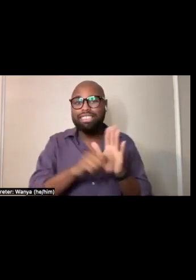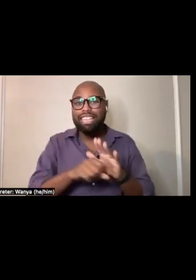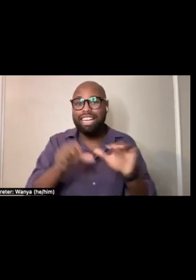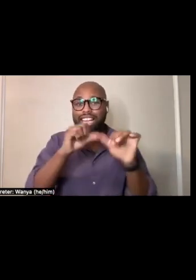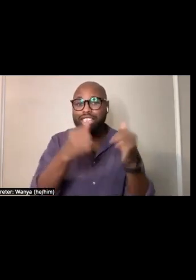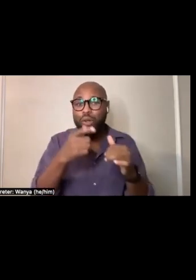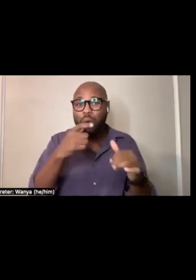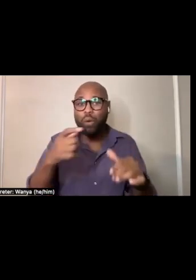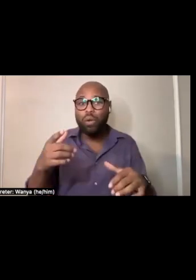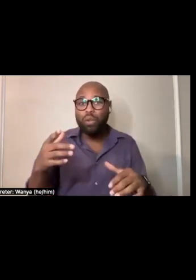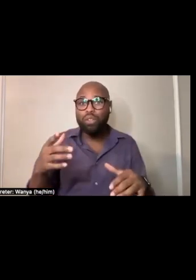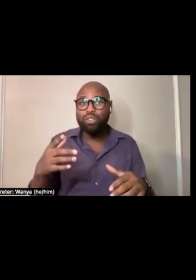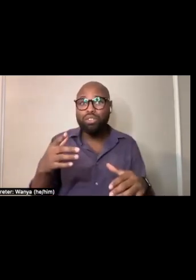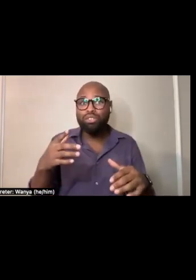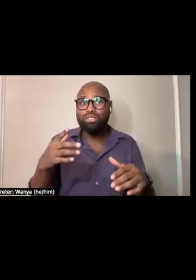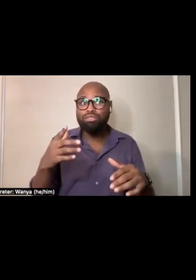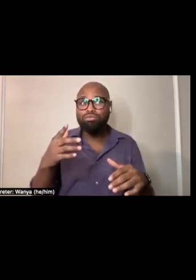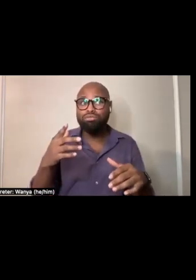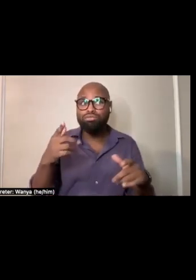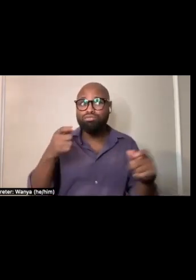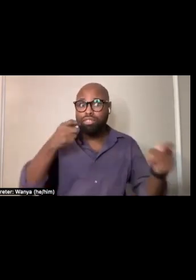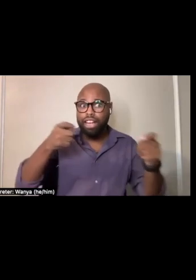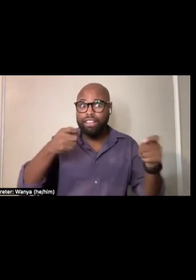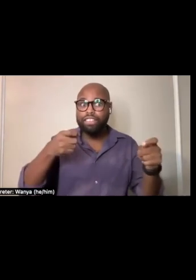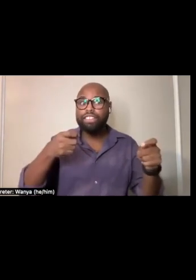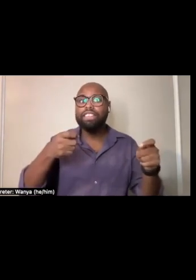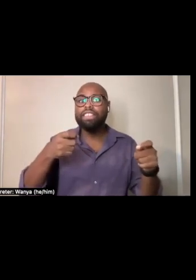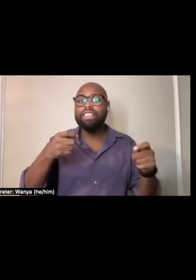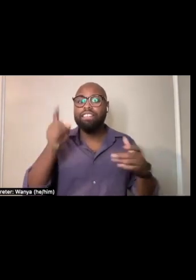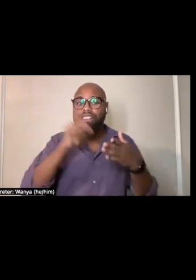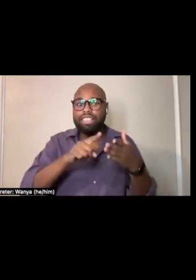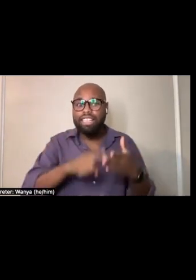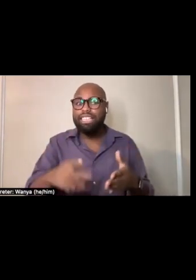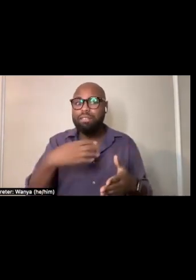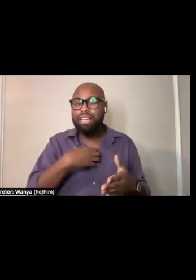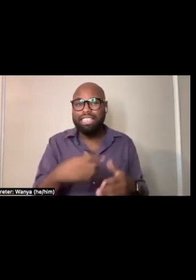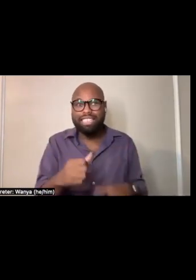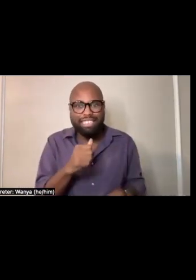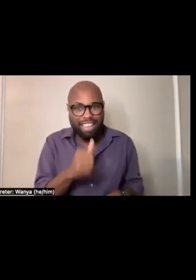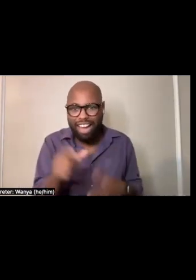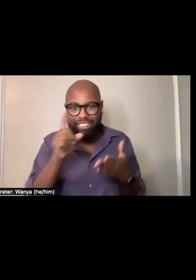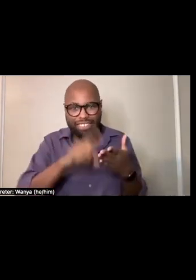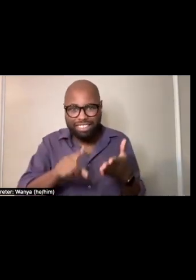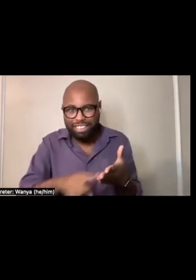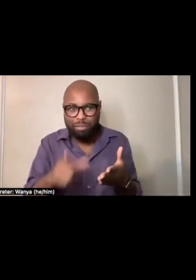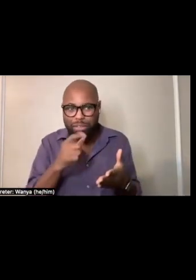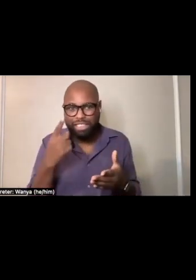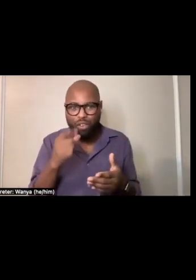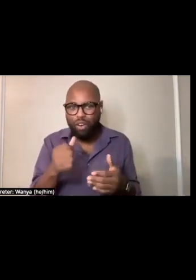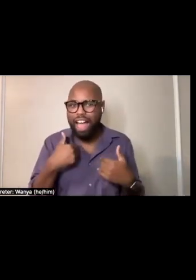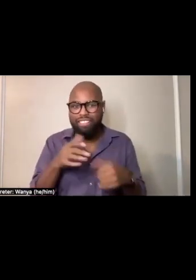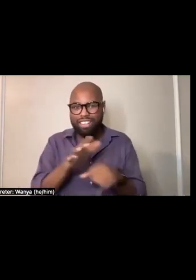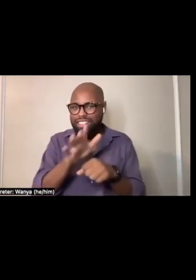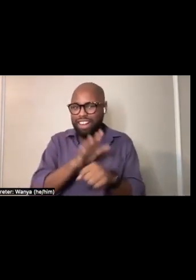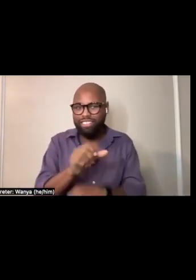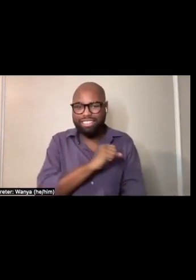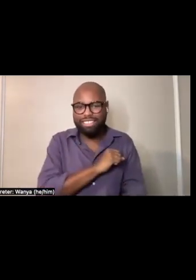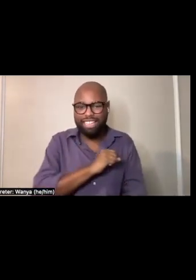investigating these complaints is not investigating them because they don't have enough staff. They're asking that the complaints be filed,